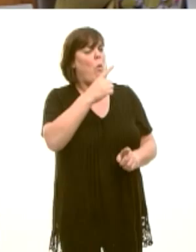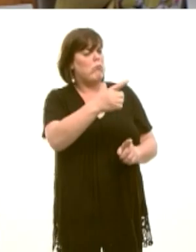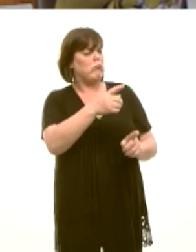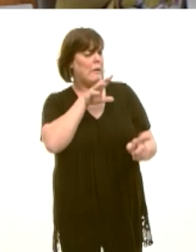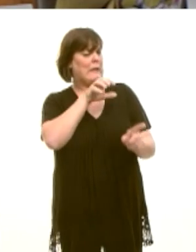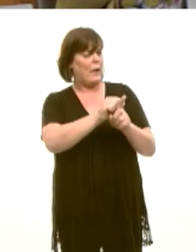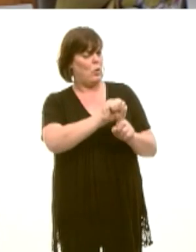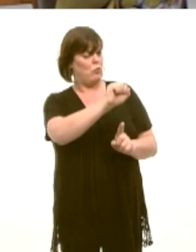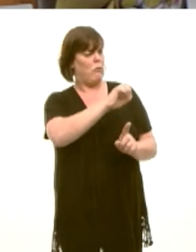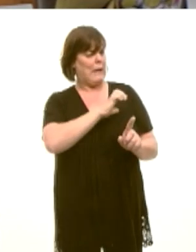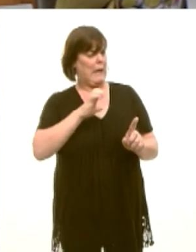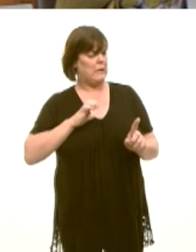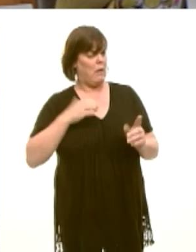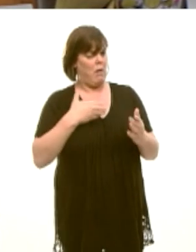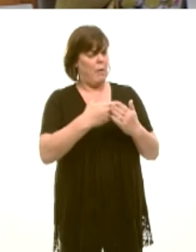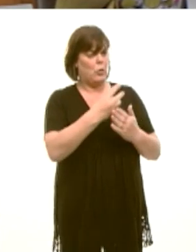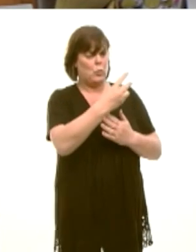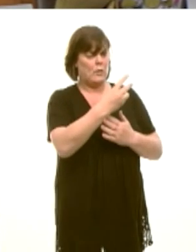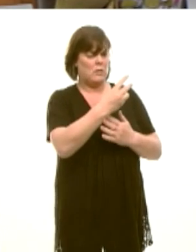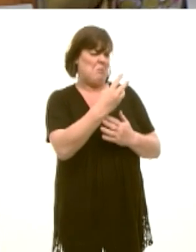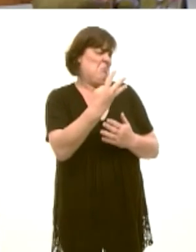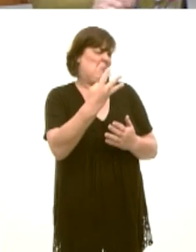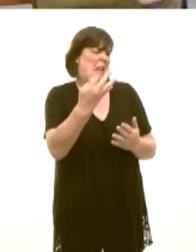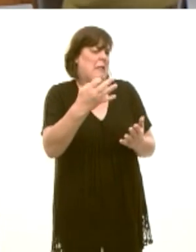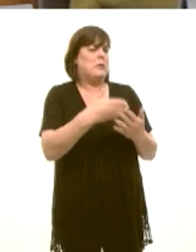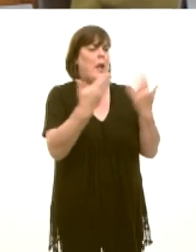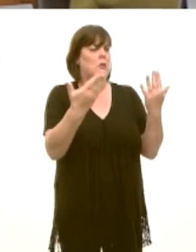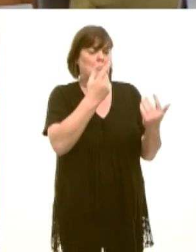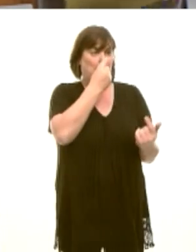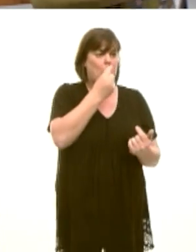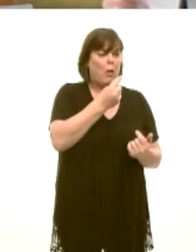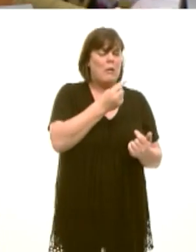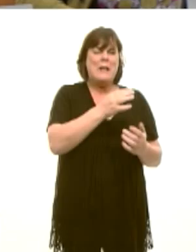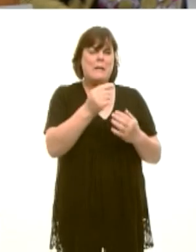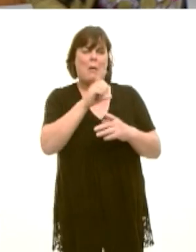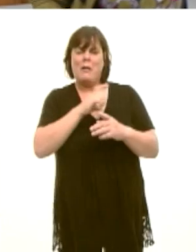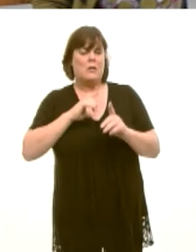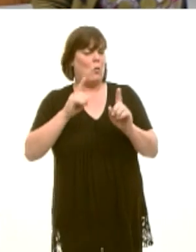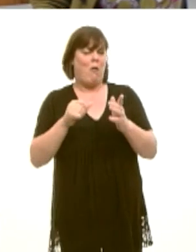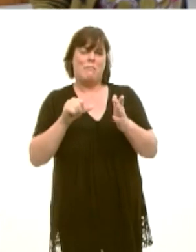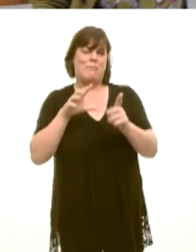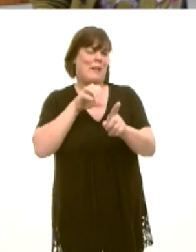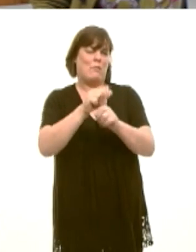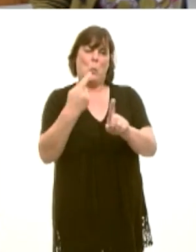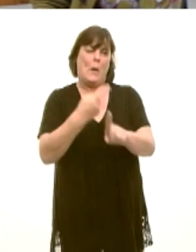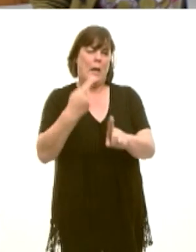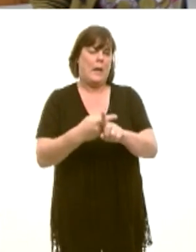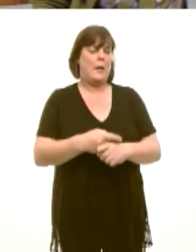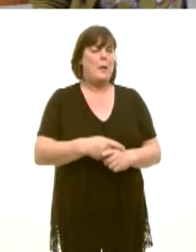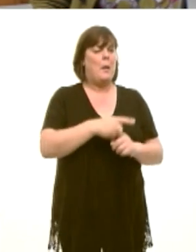daysíóand thatís not easy, clinically, actually, for some cancers, eitheróëbut actually thereís no target in terms of your treatment,í then what use is that for an